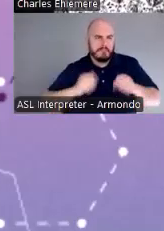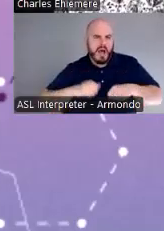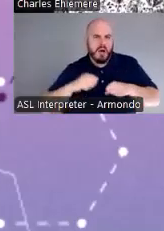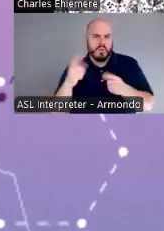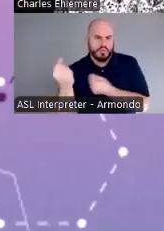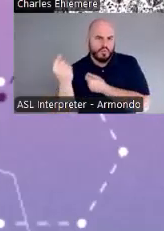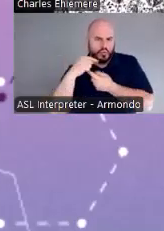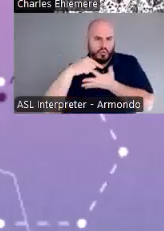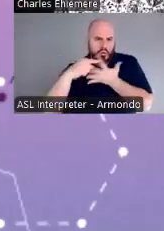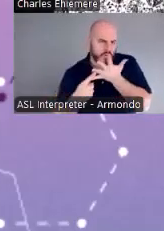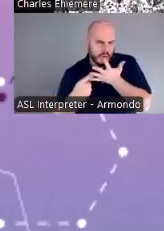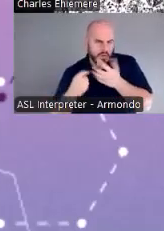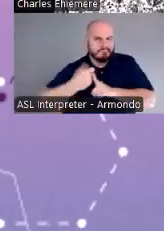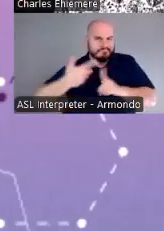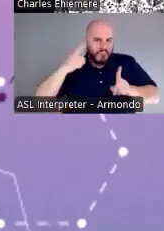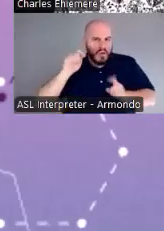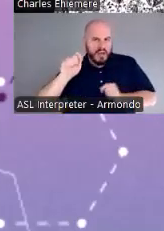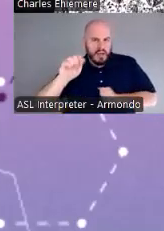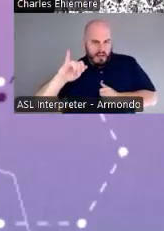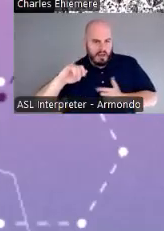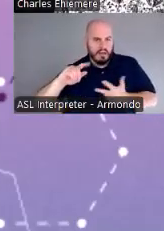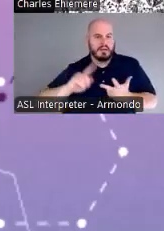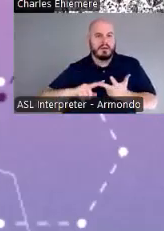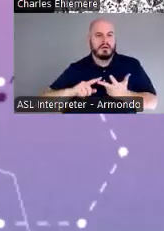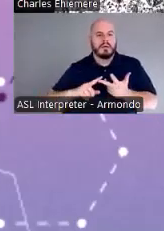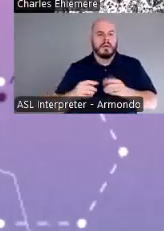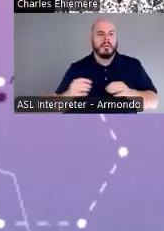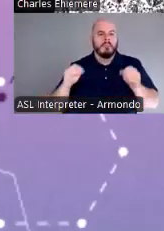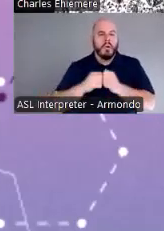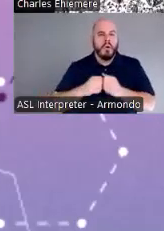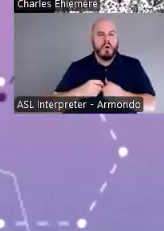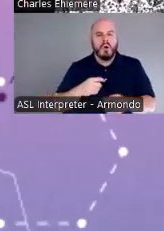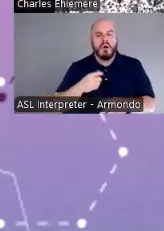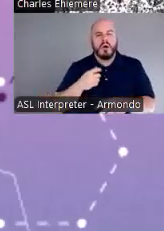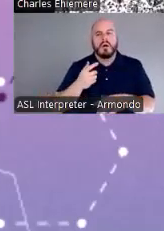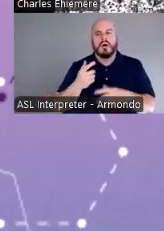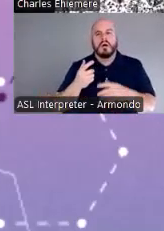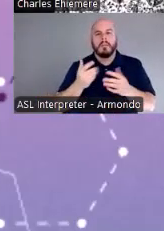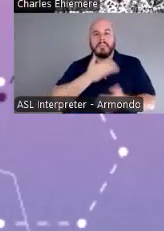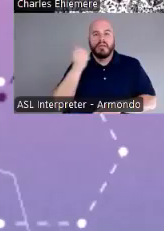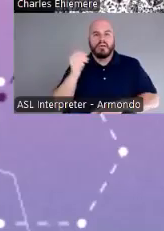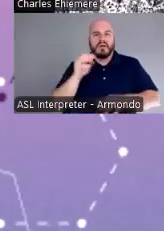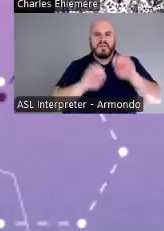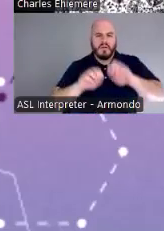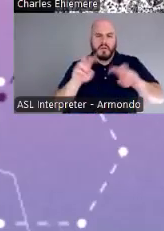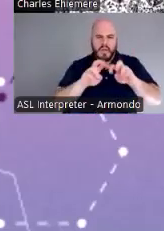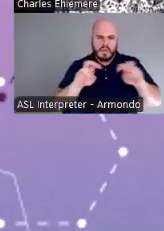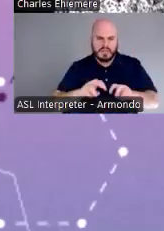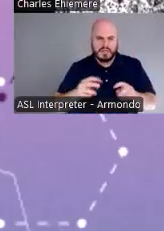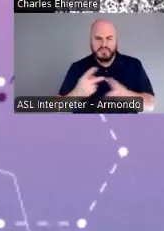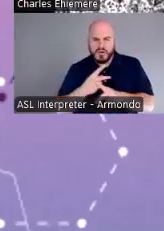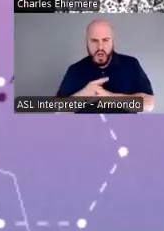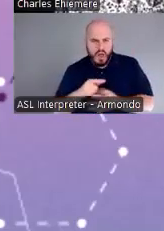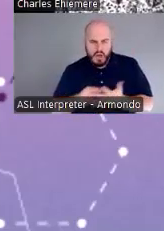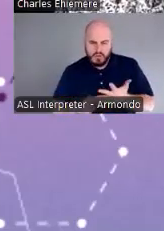and reduce the number of women dying giving birth, of course,